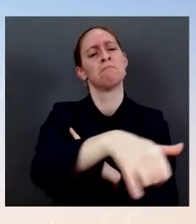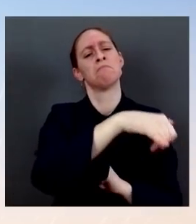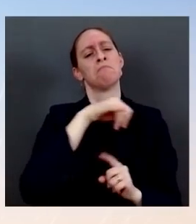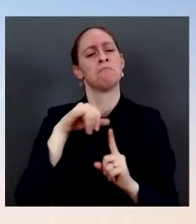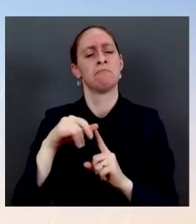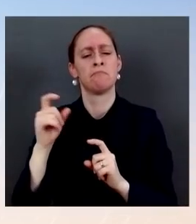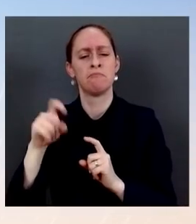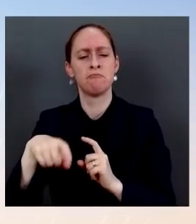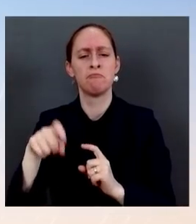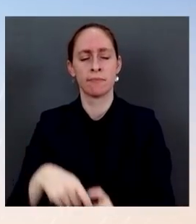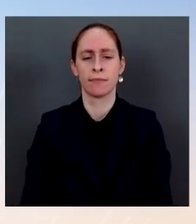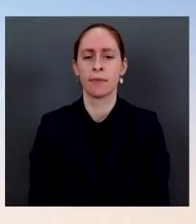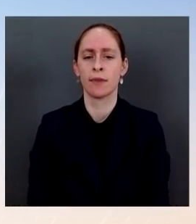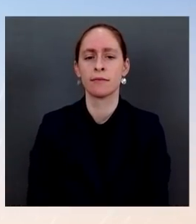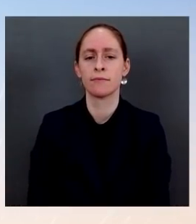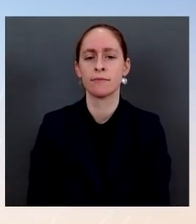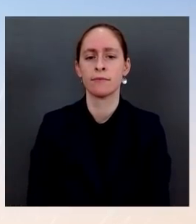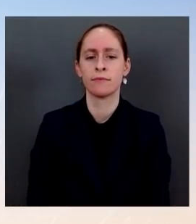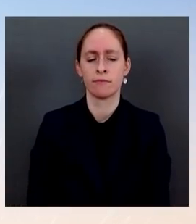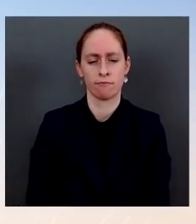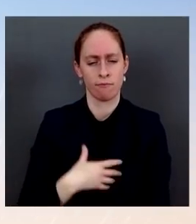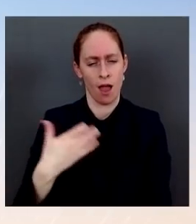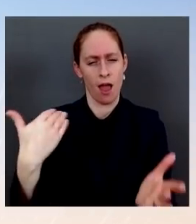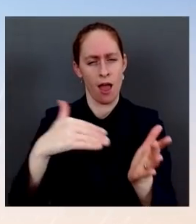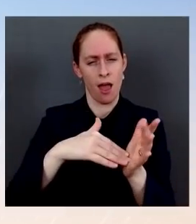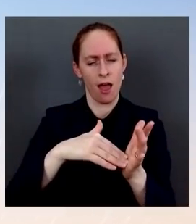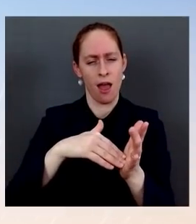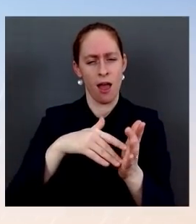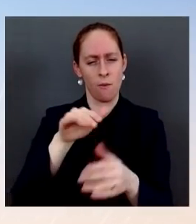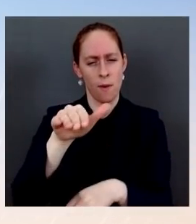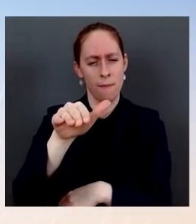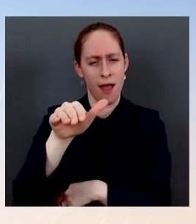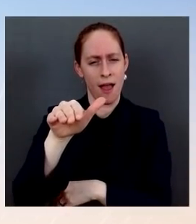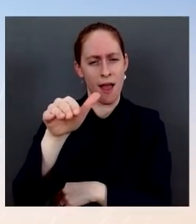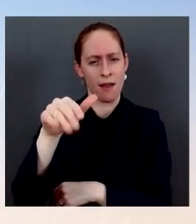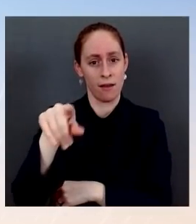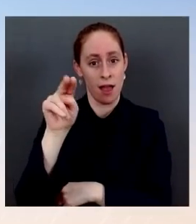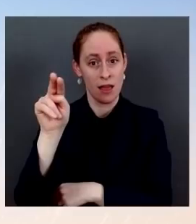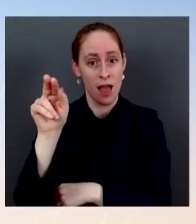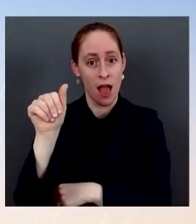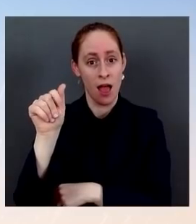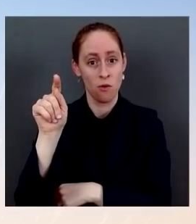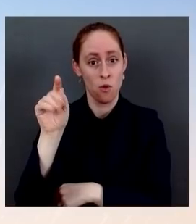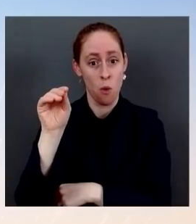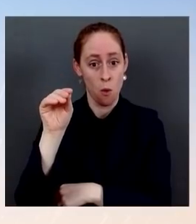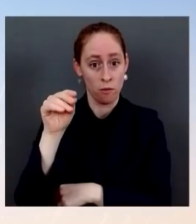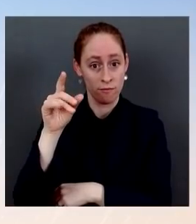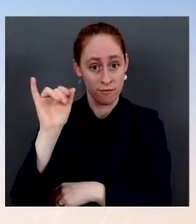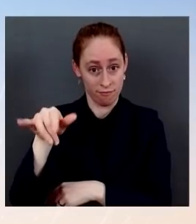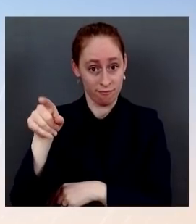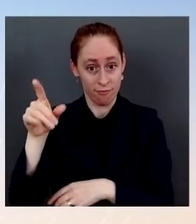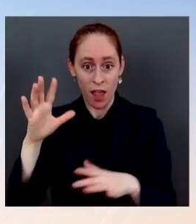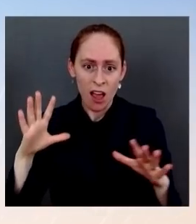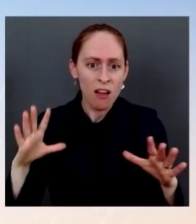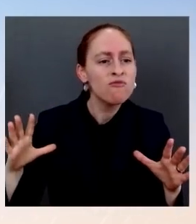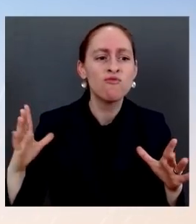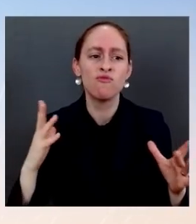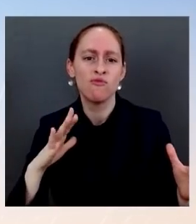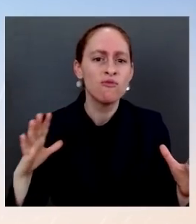There is no evidence to the contrary -- to suggest anything to the contrary from the United States or NATO members. And, of course, our efforts are to work with